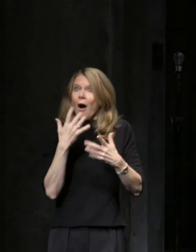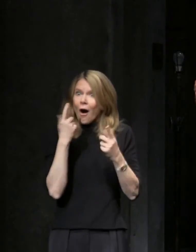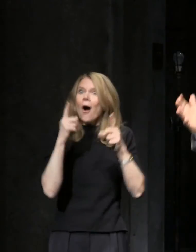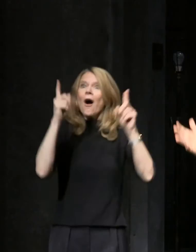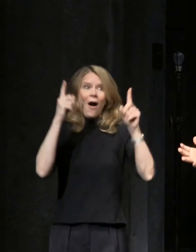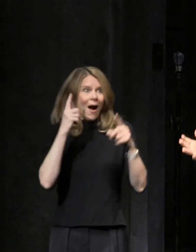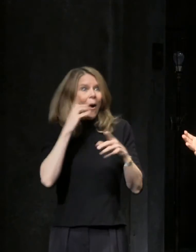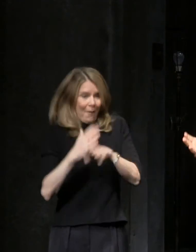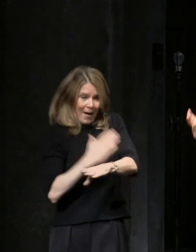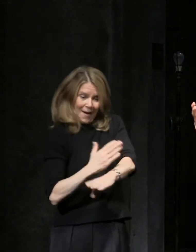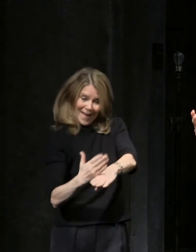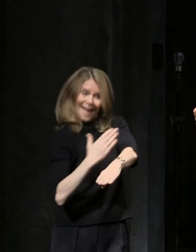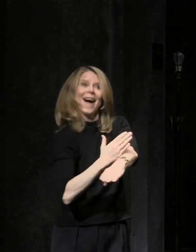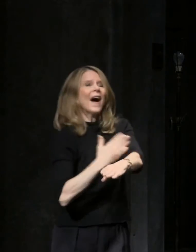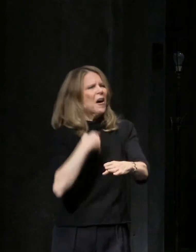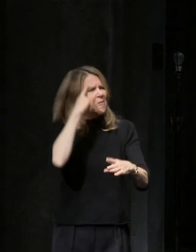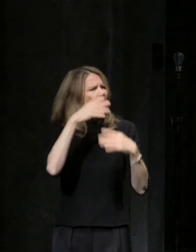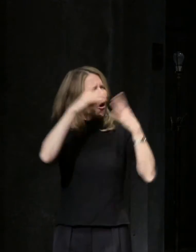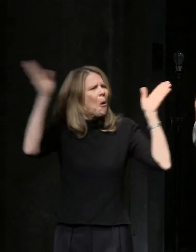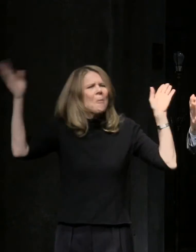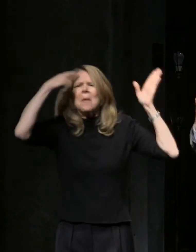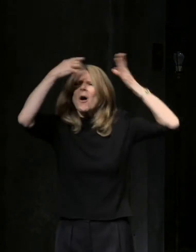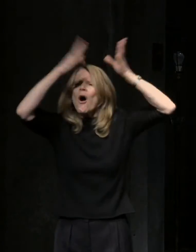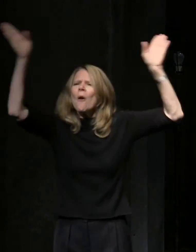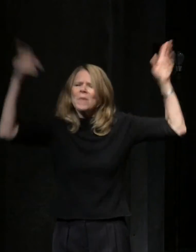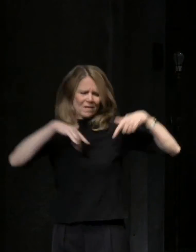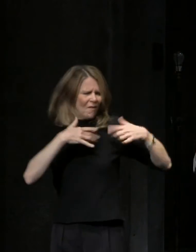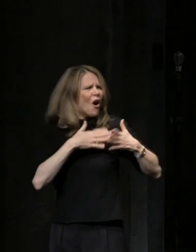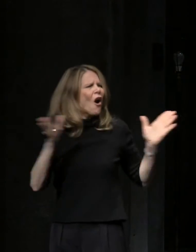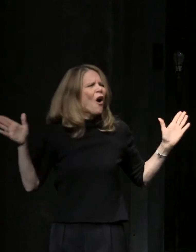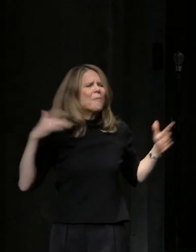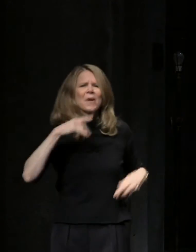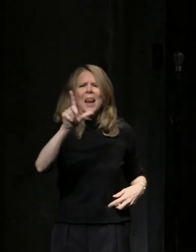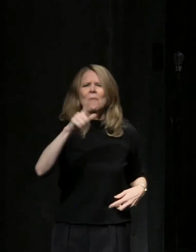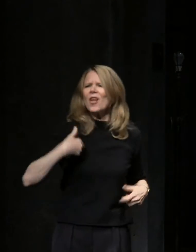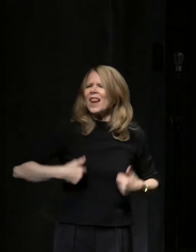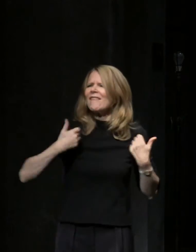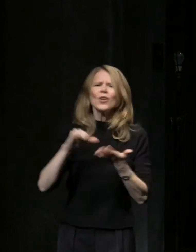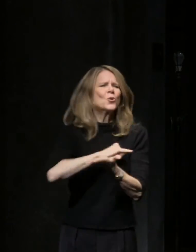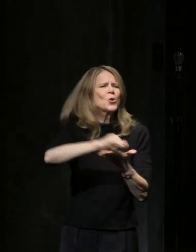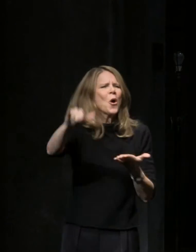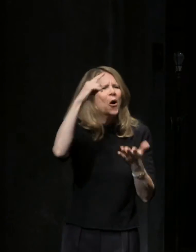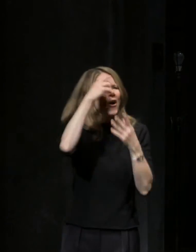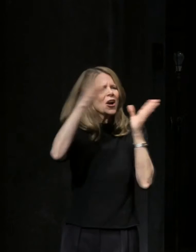think we're completely open and tolerant and liberal and live in New York, we're reminded